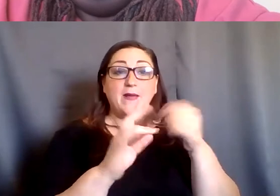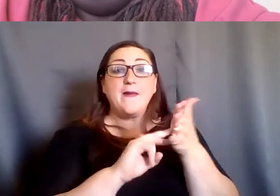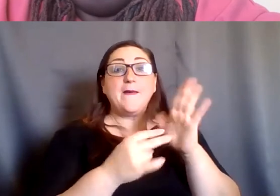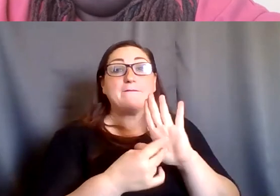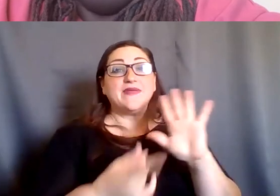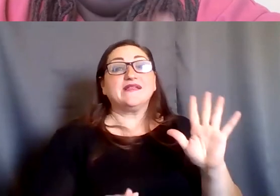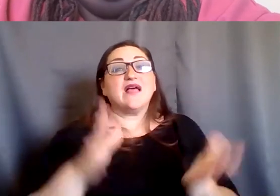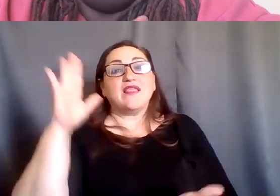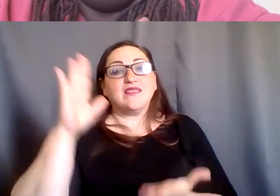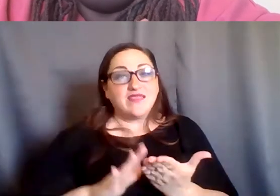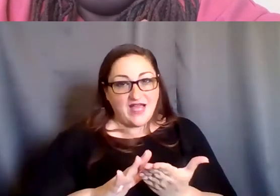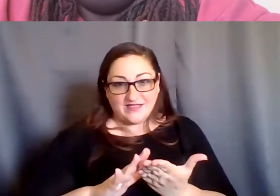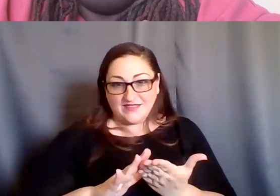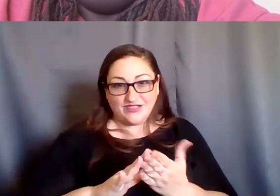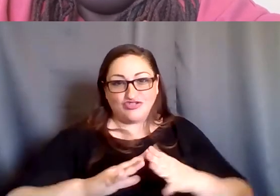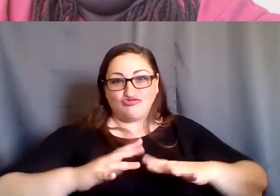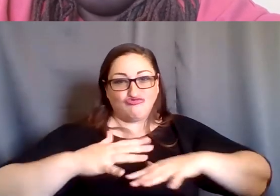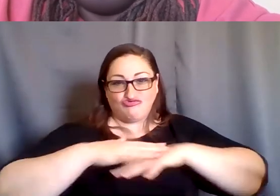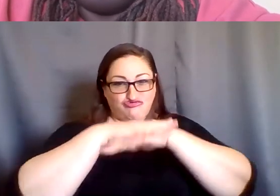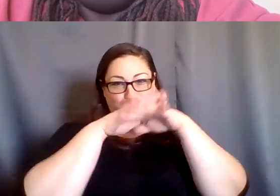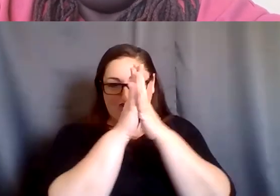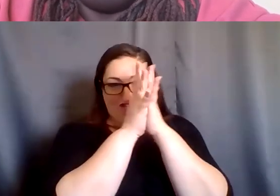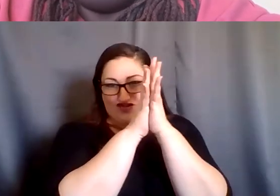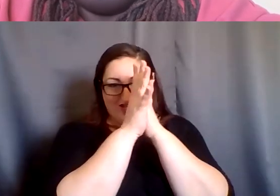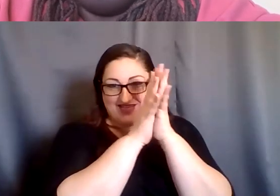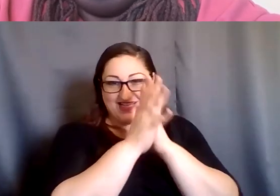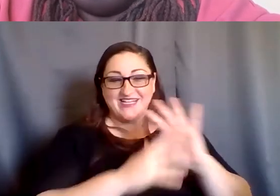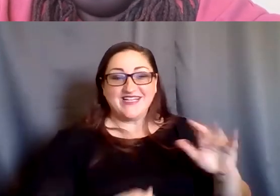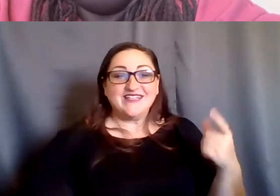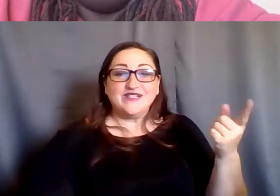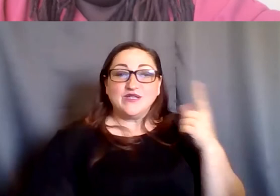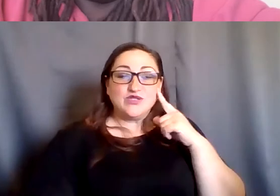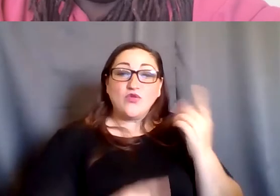It didn’t make sense for them to decrease it in the first place, even though there was less ridership.